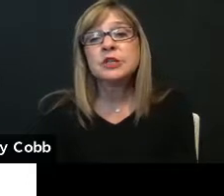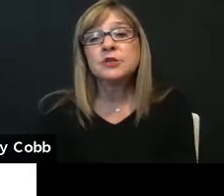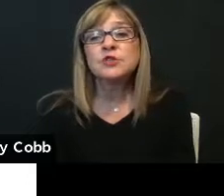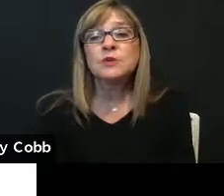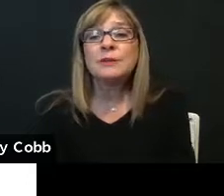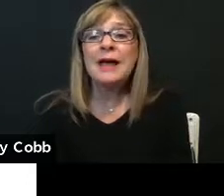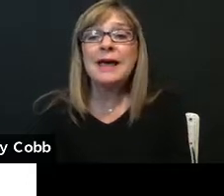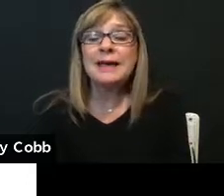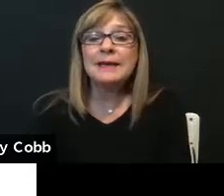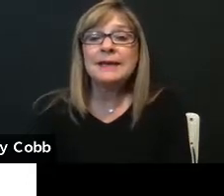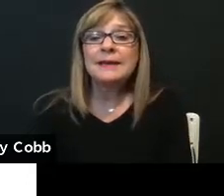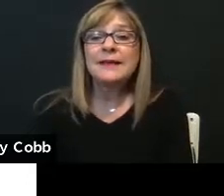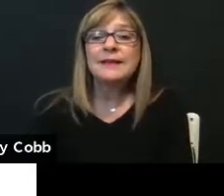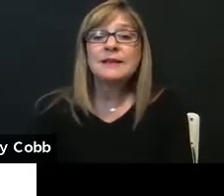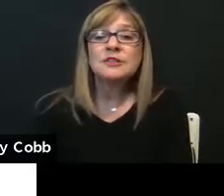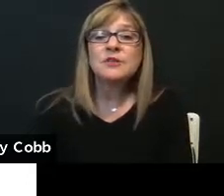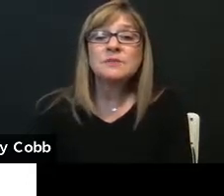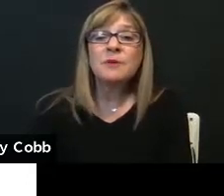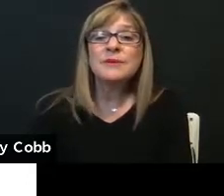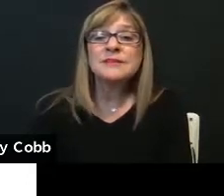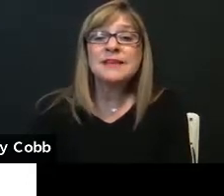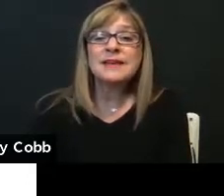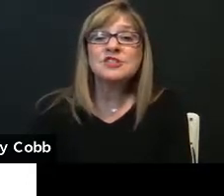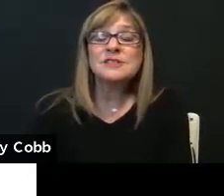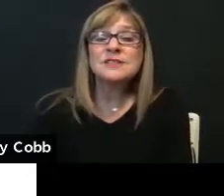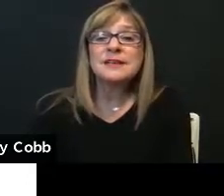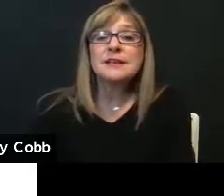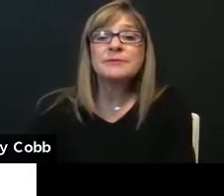So to apply that to a small business that has just set up